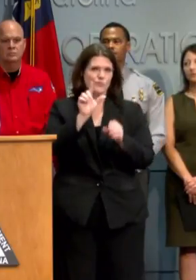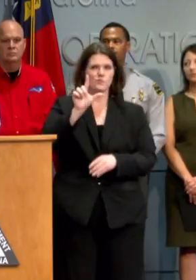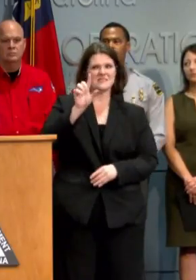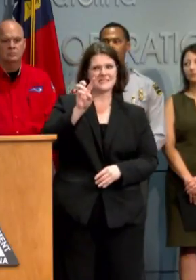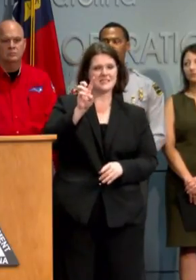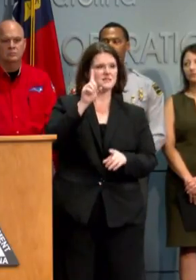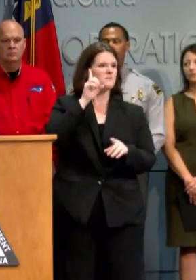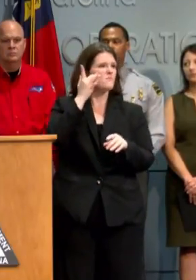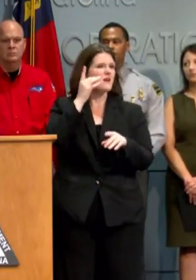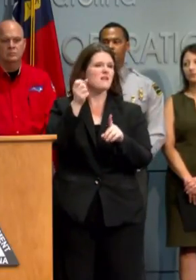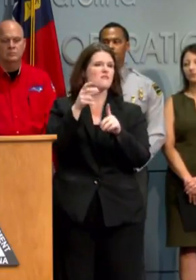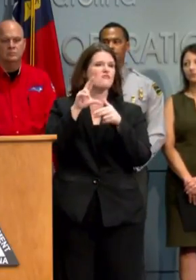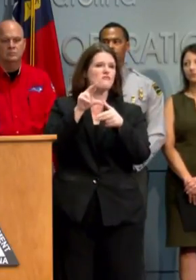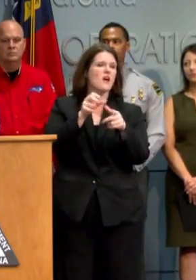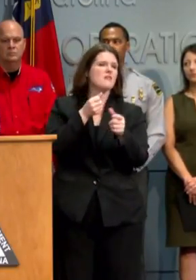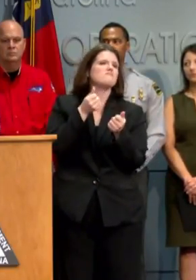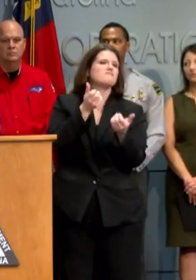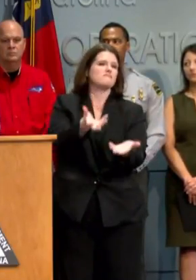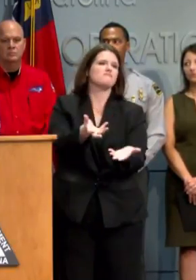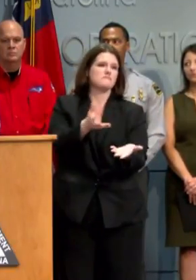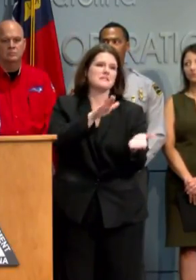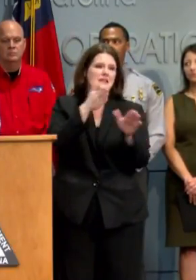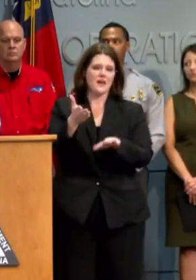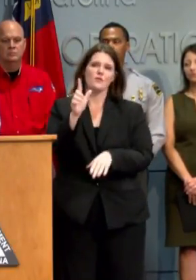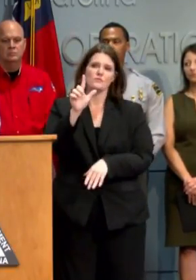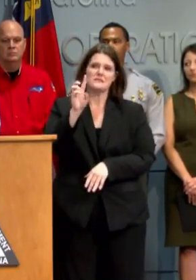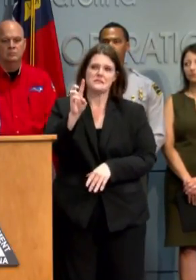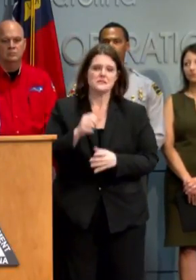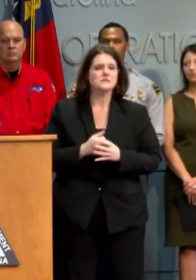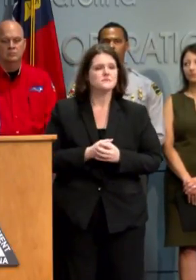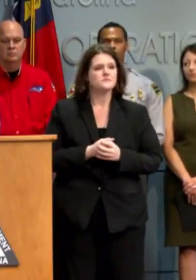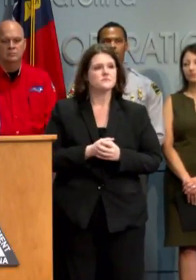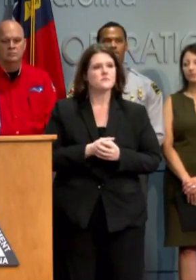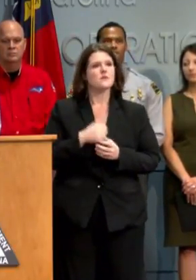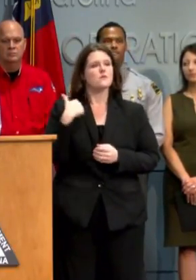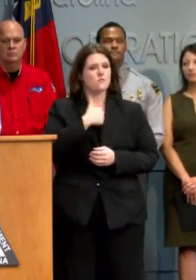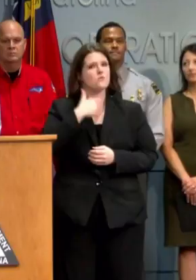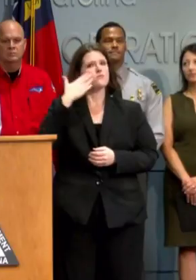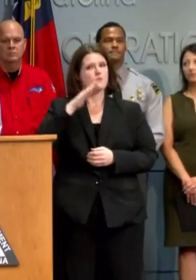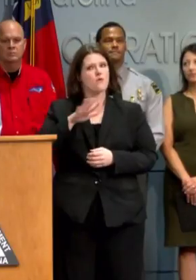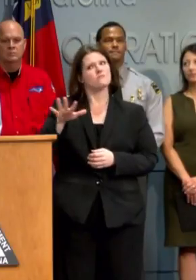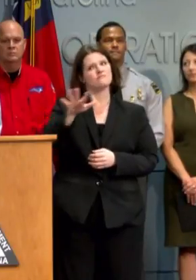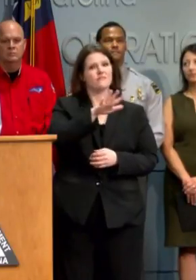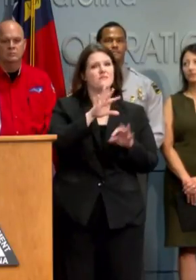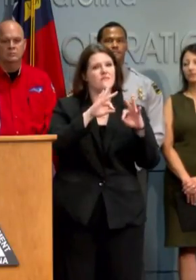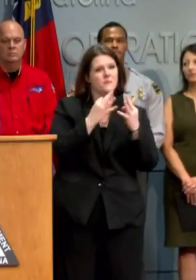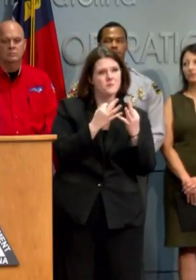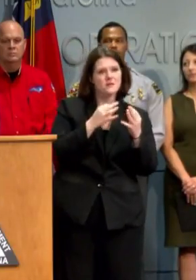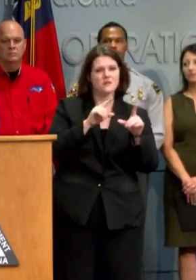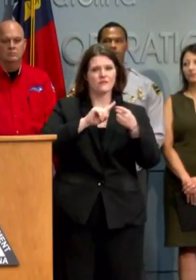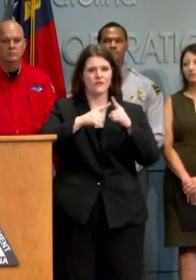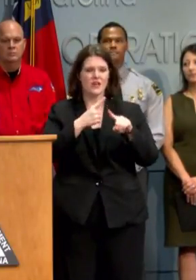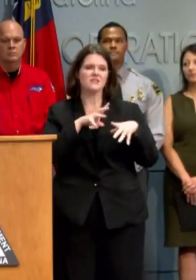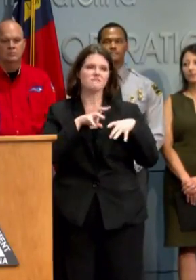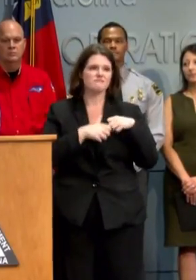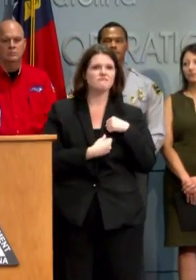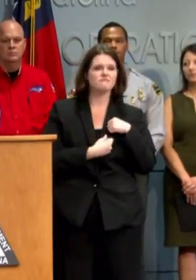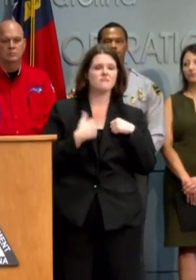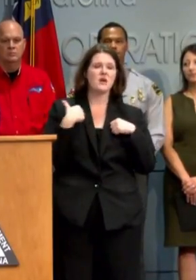CAN DO IT ONLINE AT DISASTERASSISTANCE.ORG. S'MORE UPDATES, NORTH CAROLINA HAS 22 CONFIRMED DEATHS.